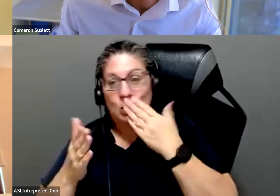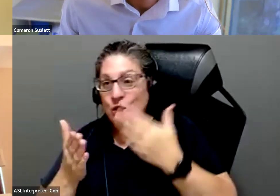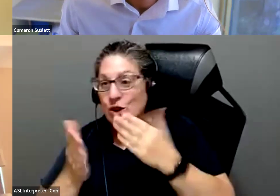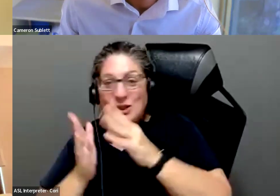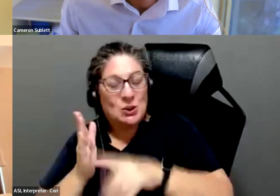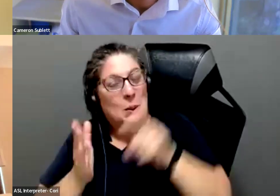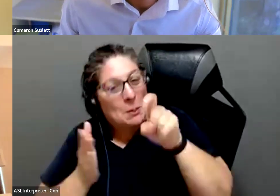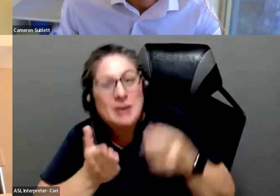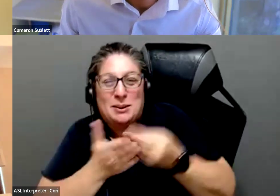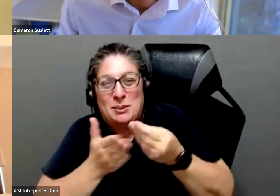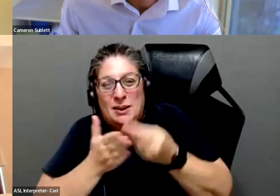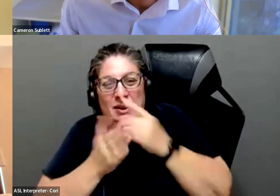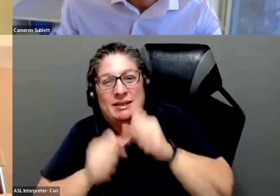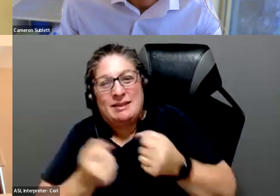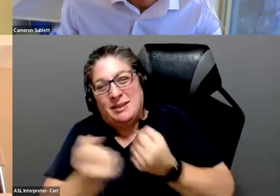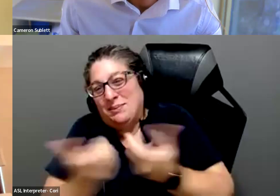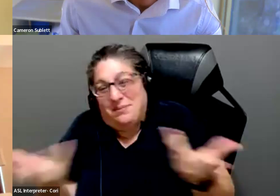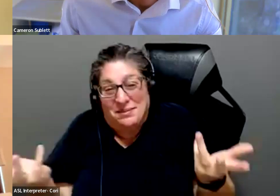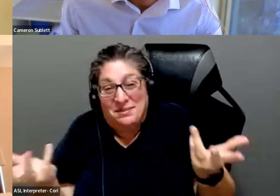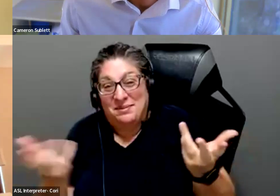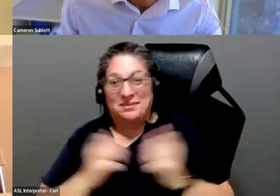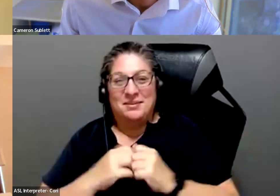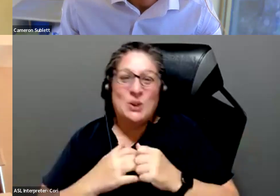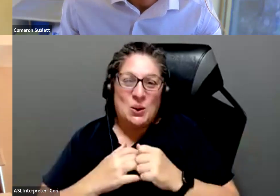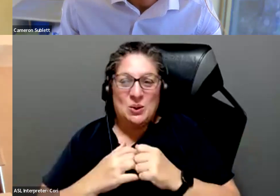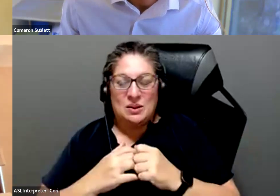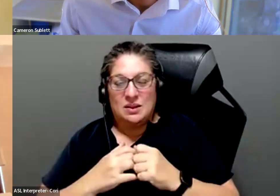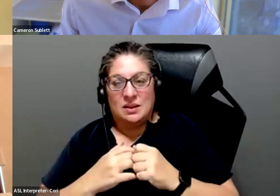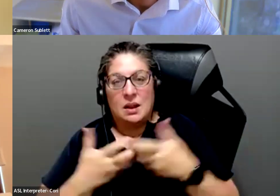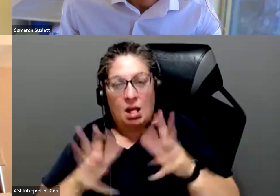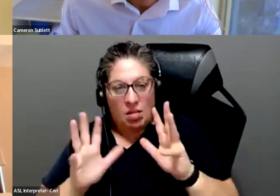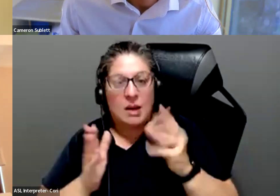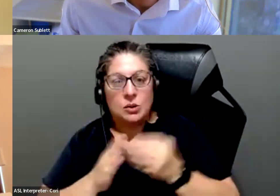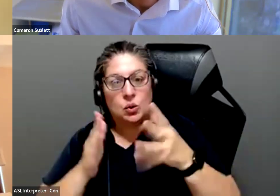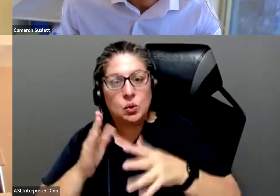they need the money in order to do that. It allows the students to